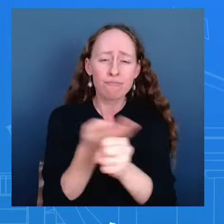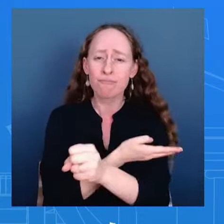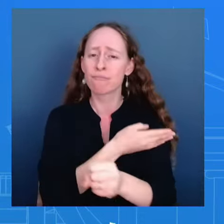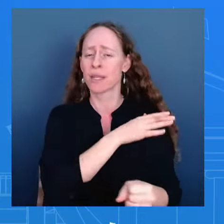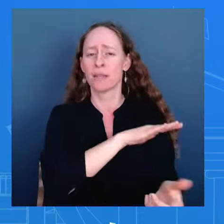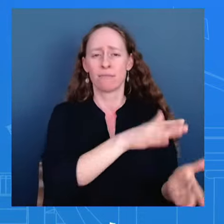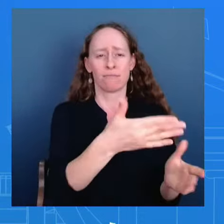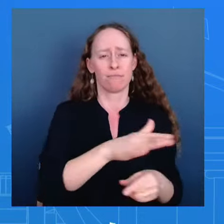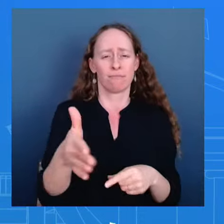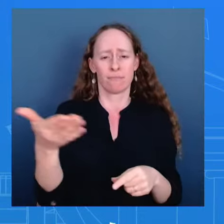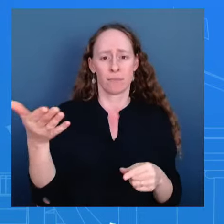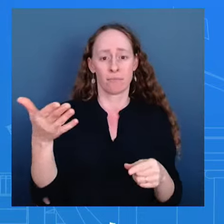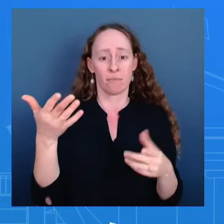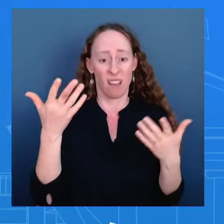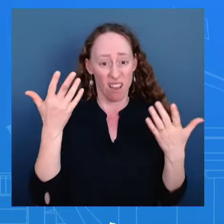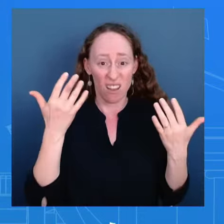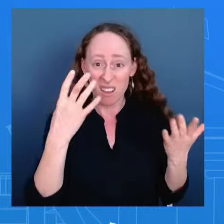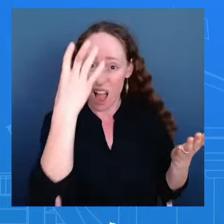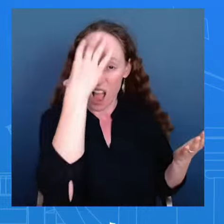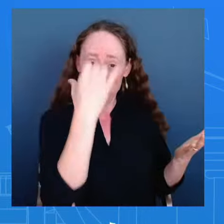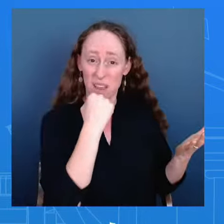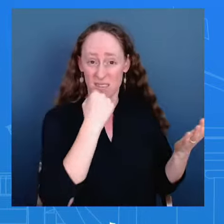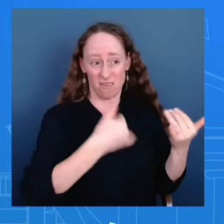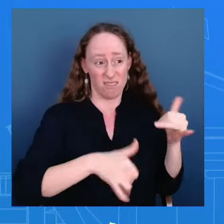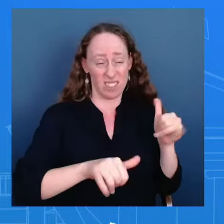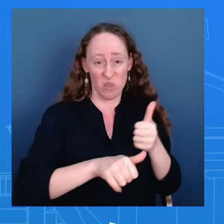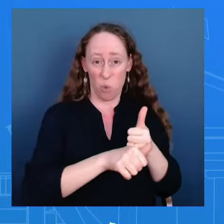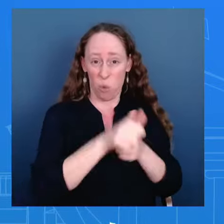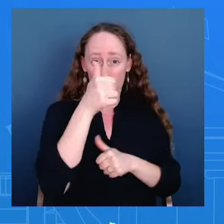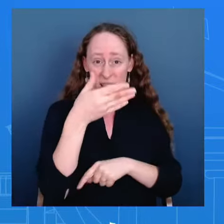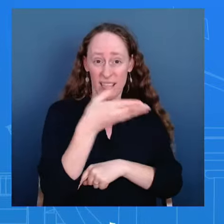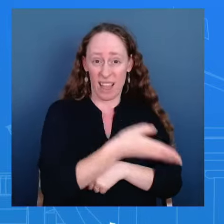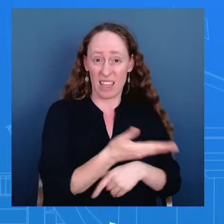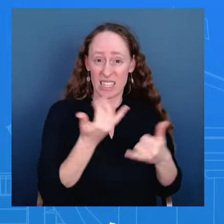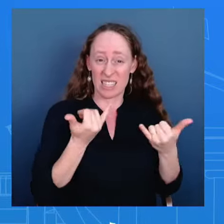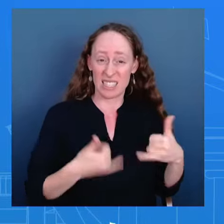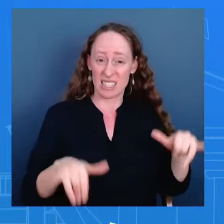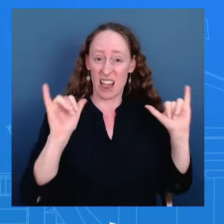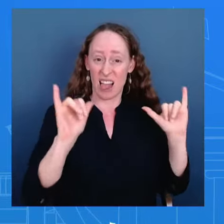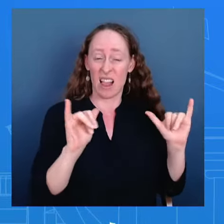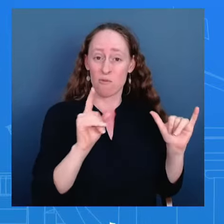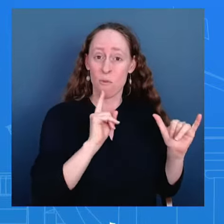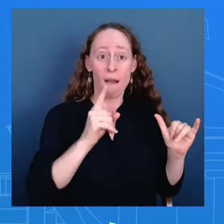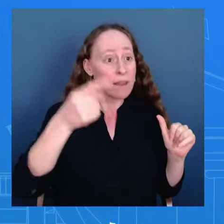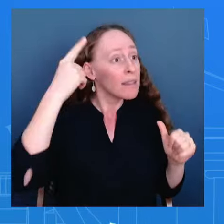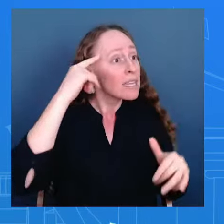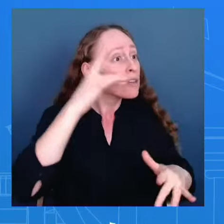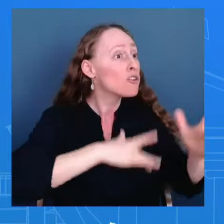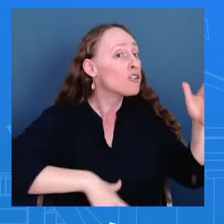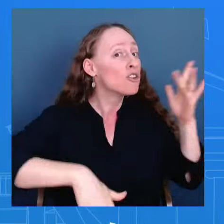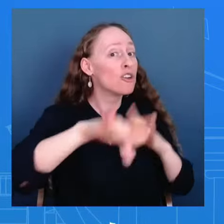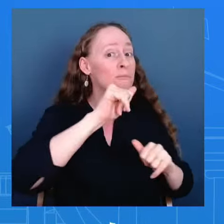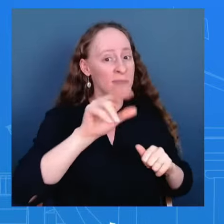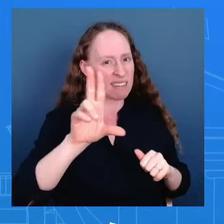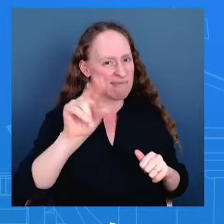they're not gone from Rafah or from Gaza, and if you think they've abandoned their genocidal intent